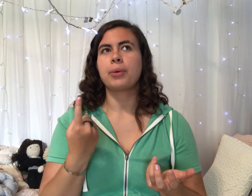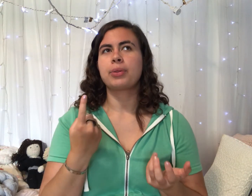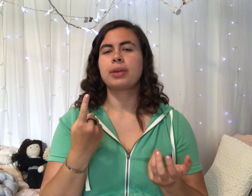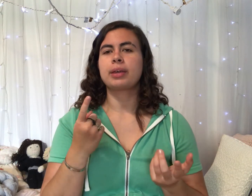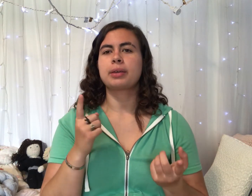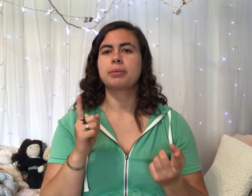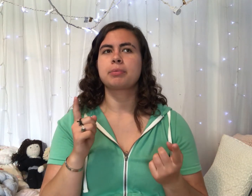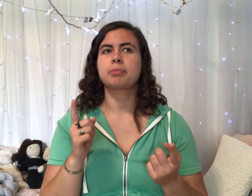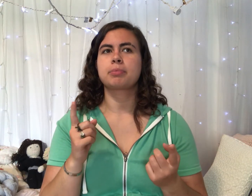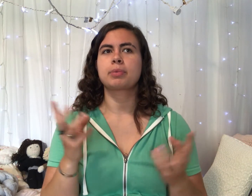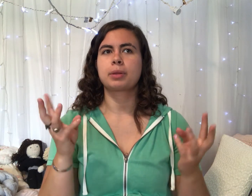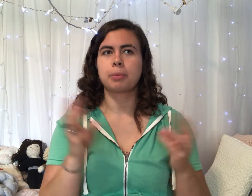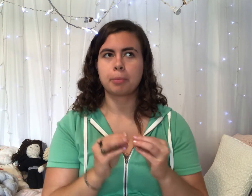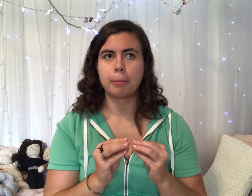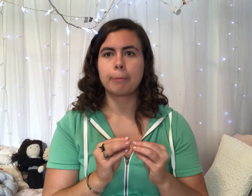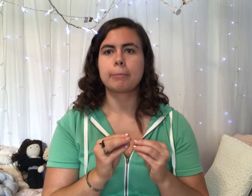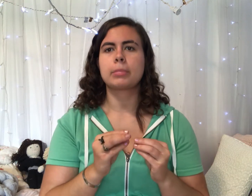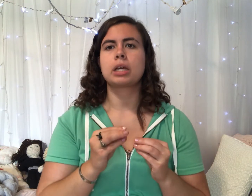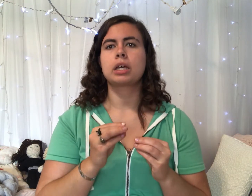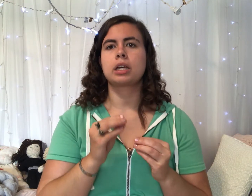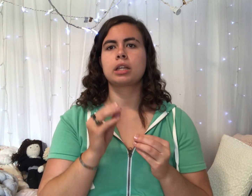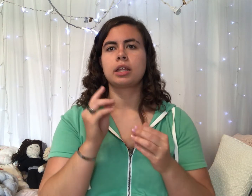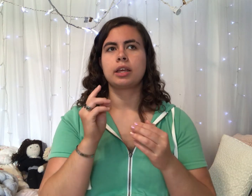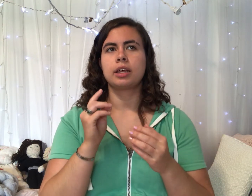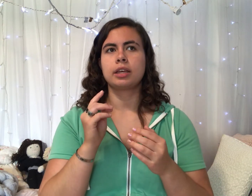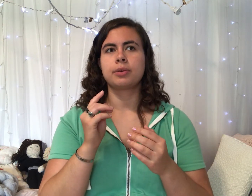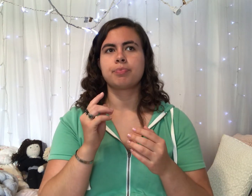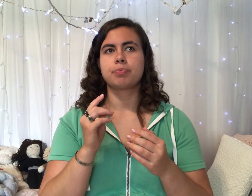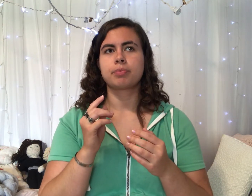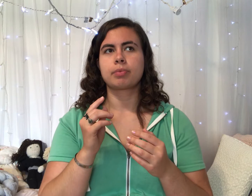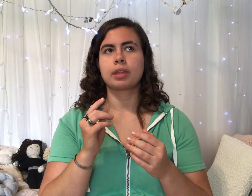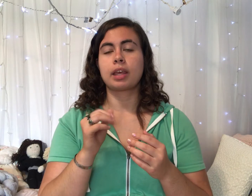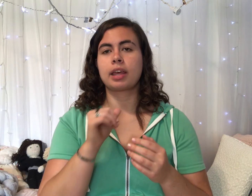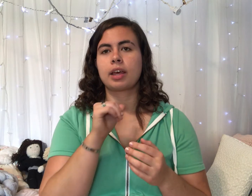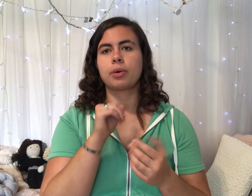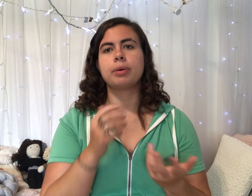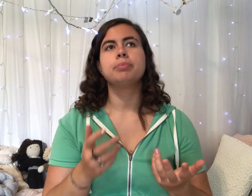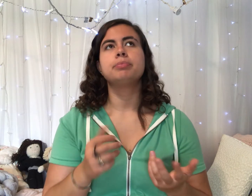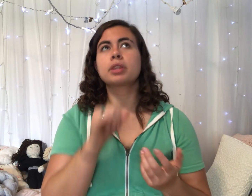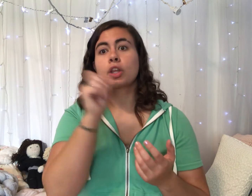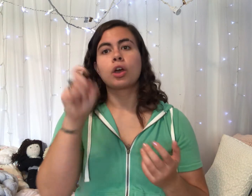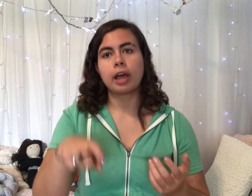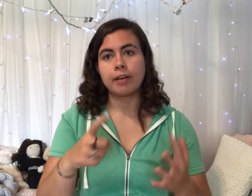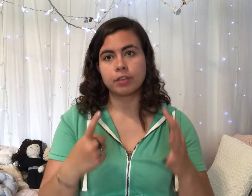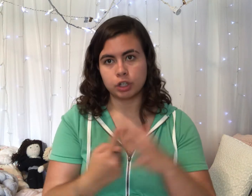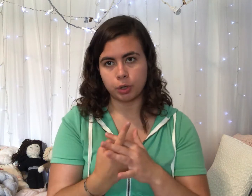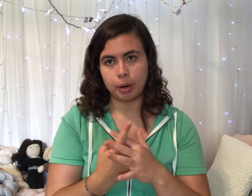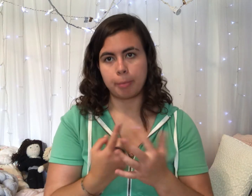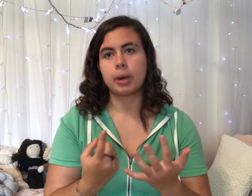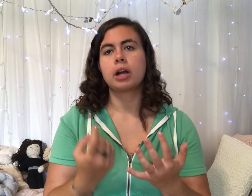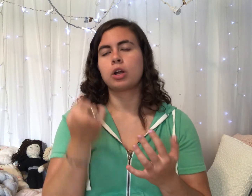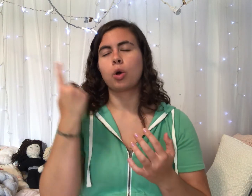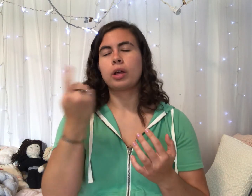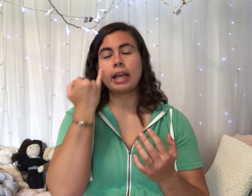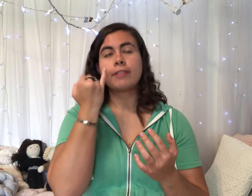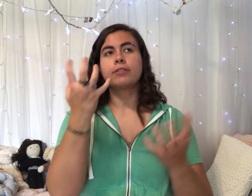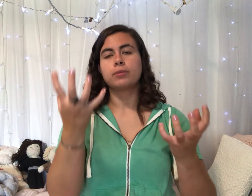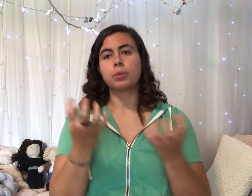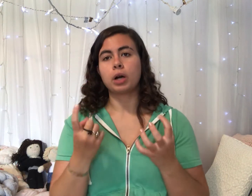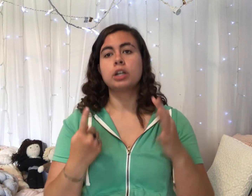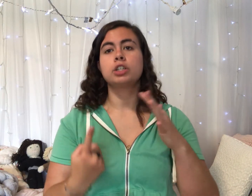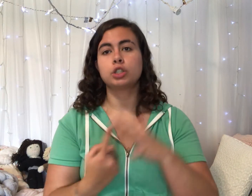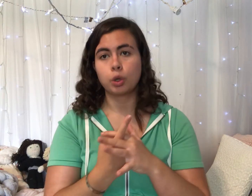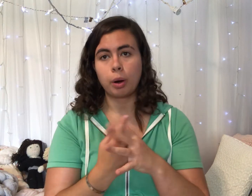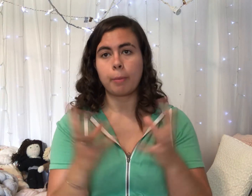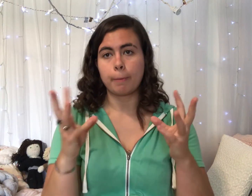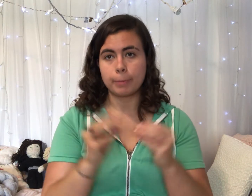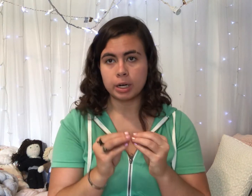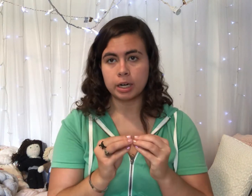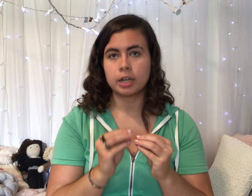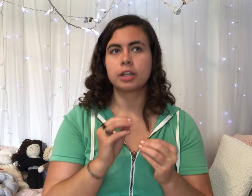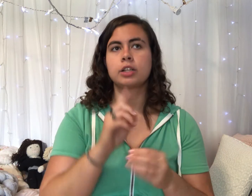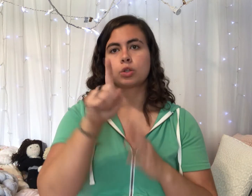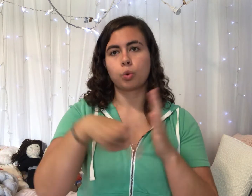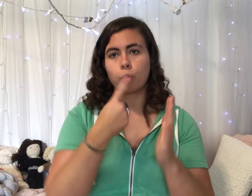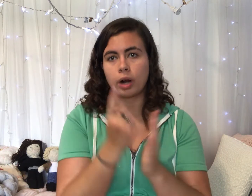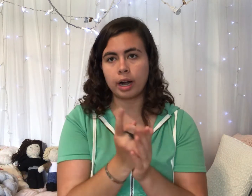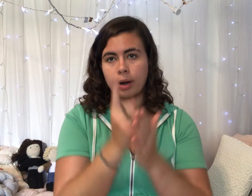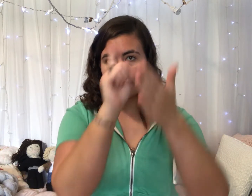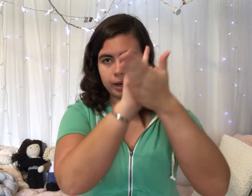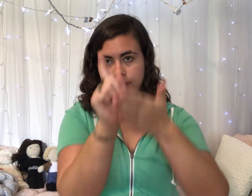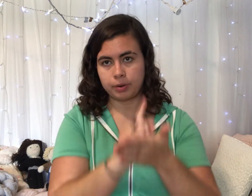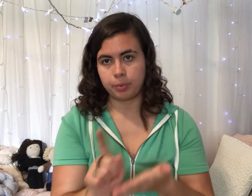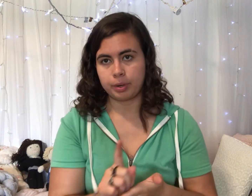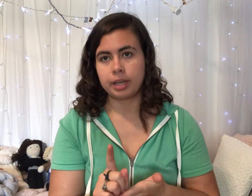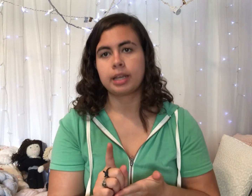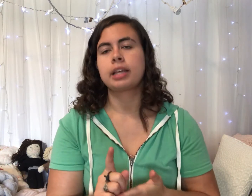We aren't required to show up. If we want, we can show up at the one hour weekly meetings.